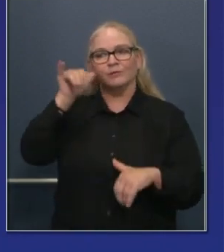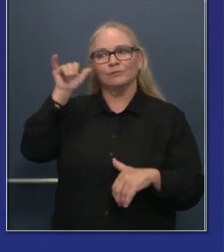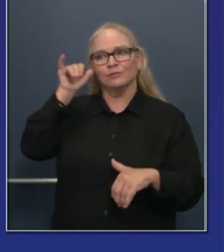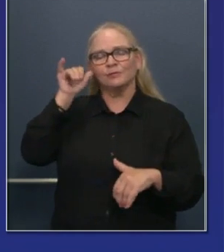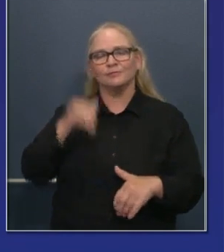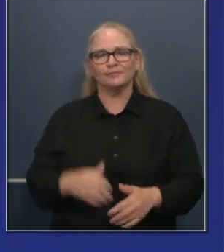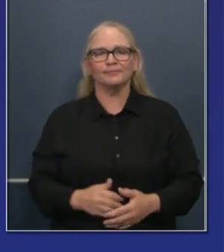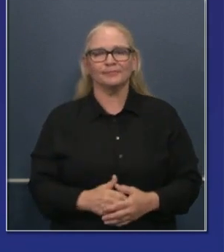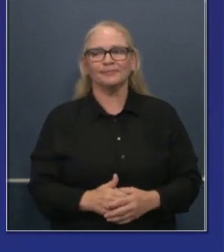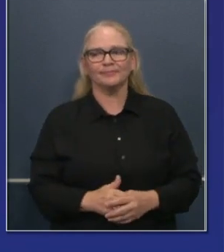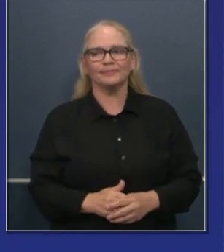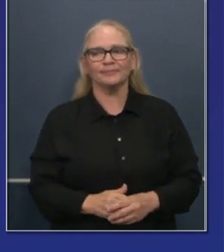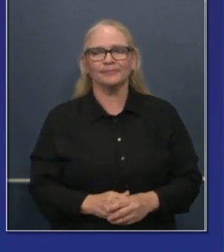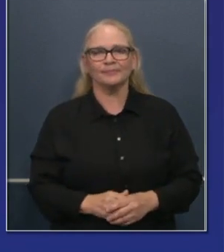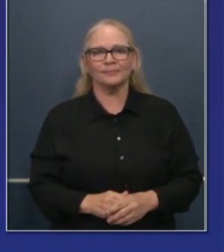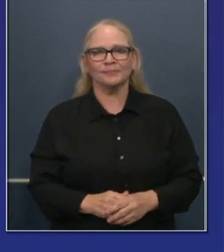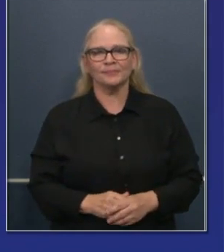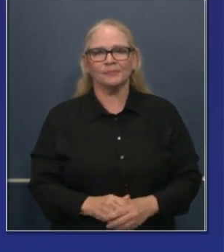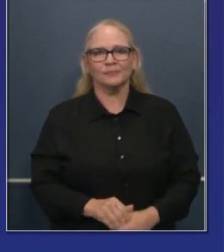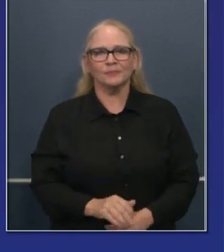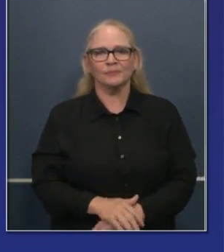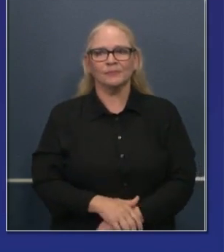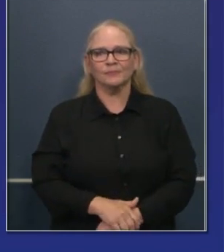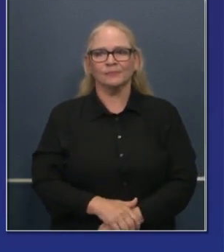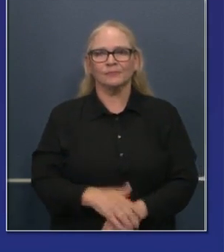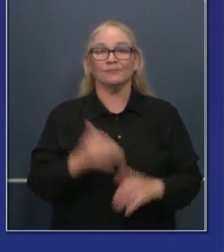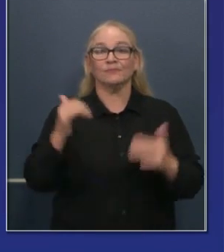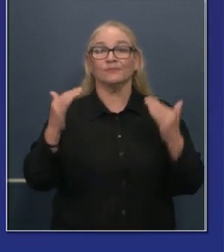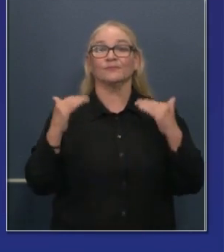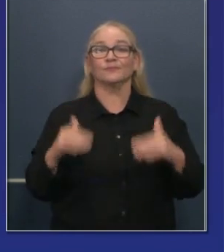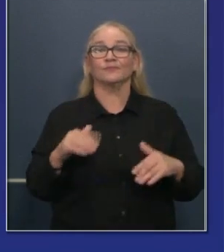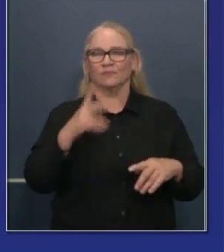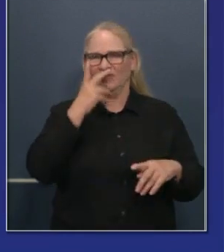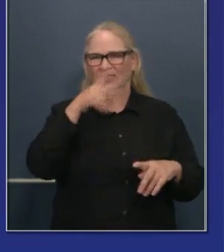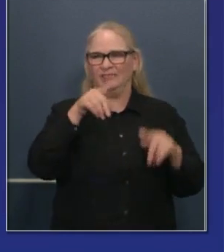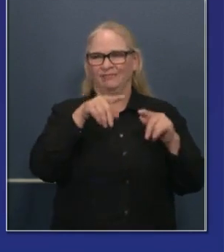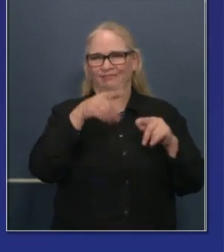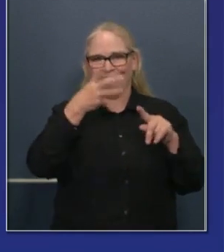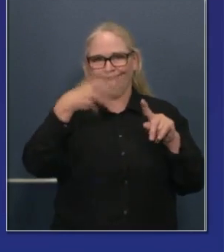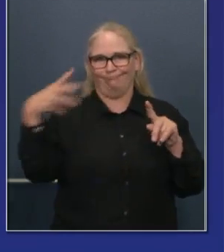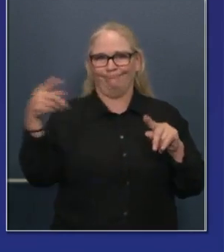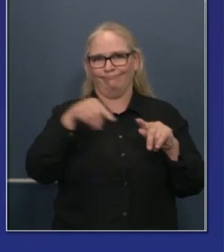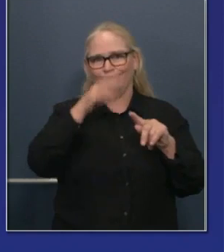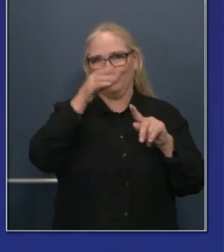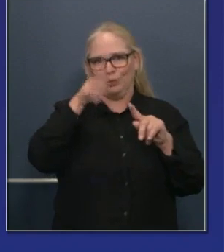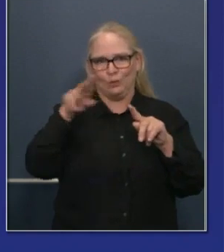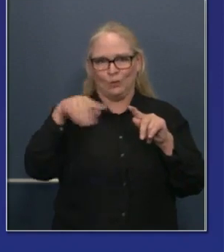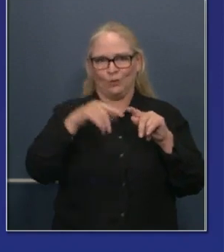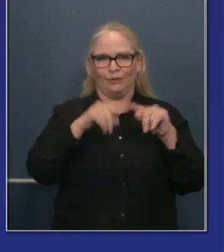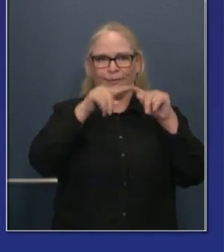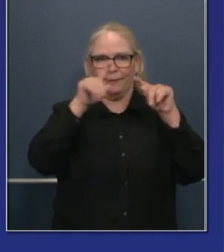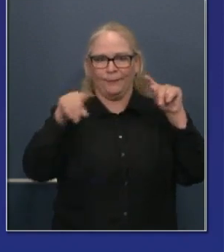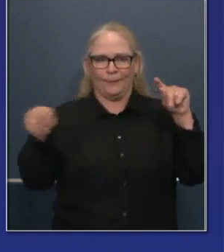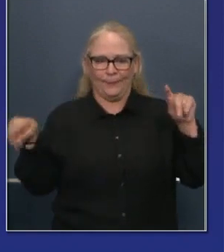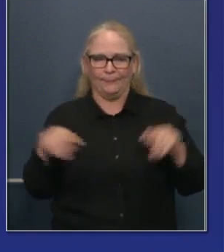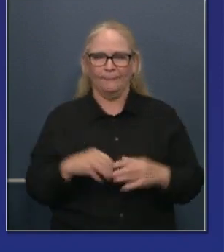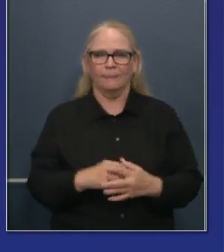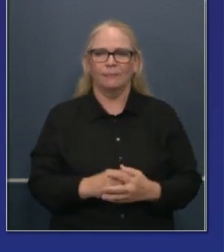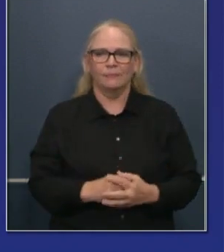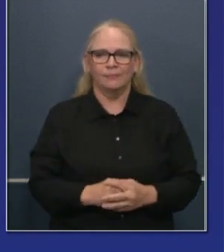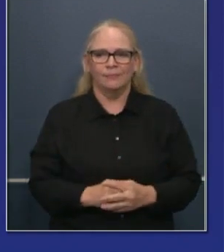THE SEVEN-DAY AVERAGE OF 9881 IS PAIRED WITH YESTERDAY’S REPORT ON CASE NUMBERS, 9718.